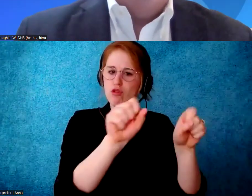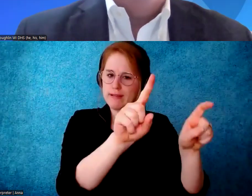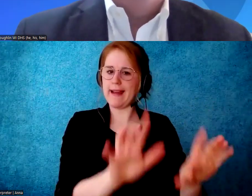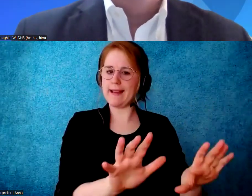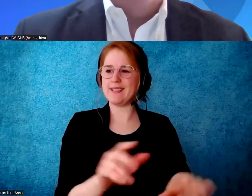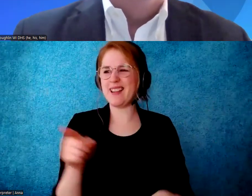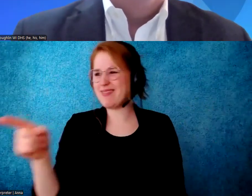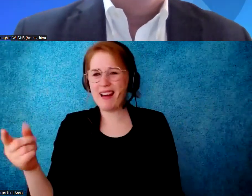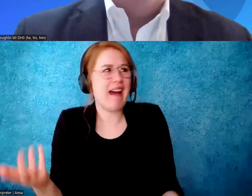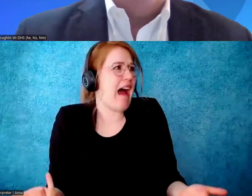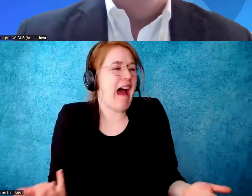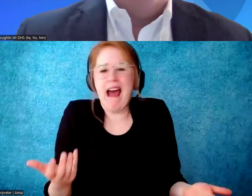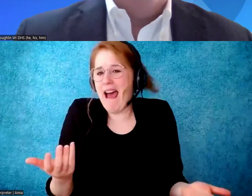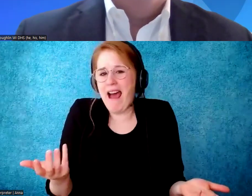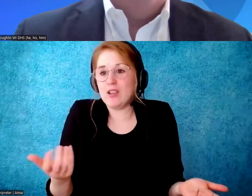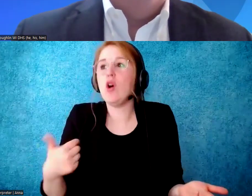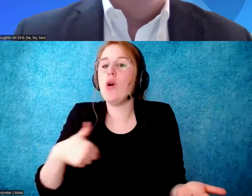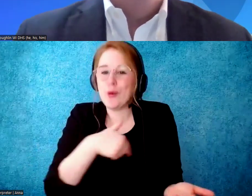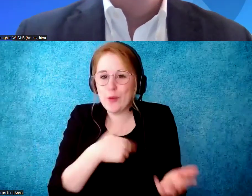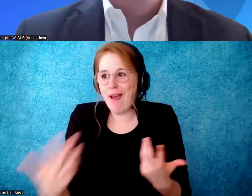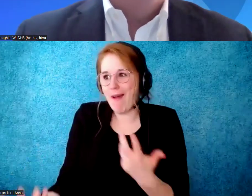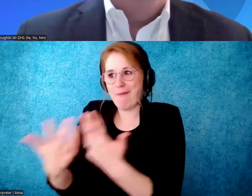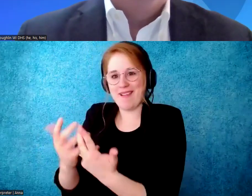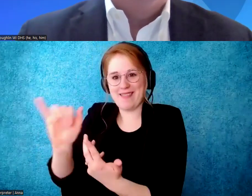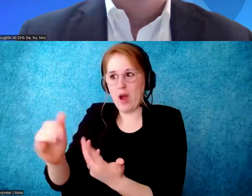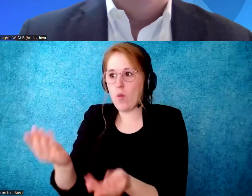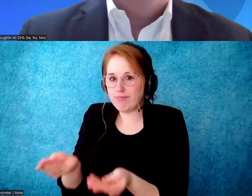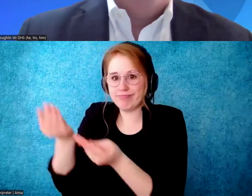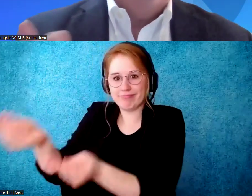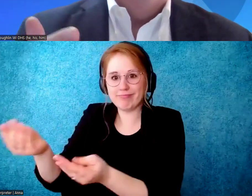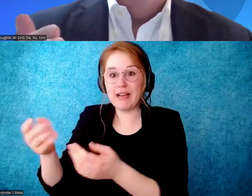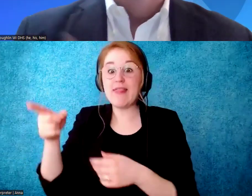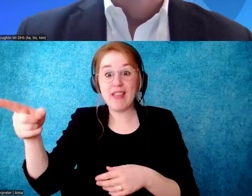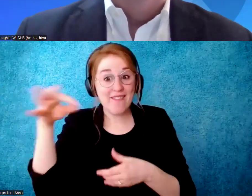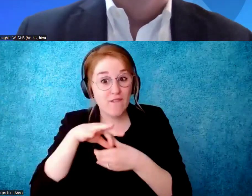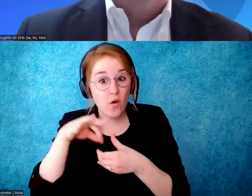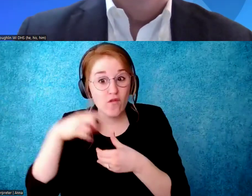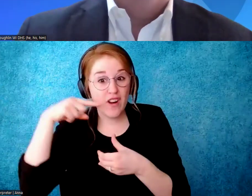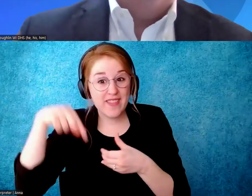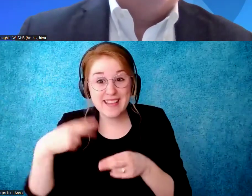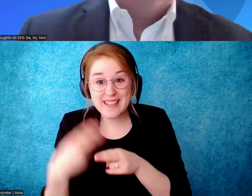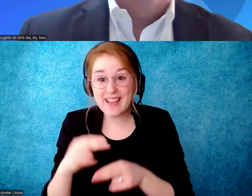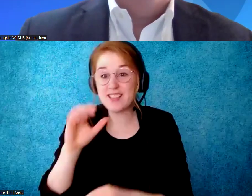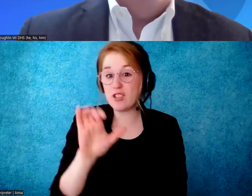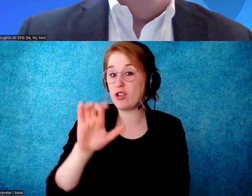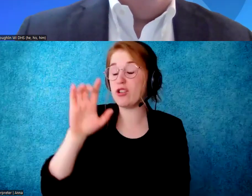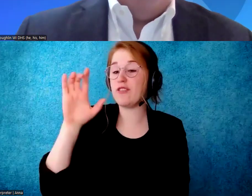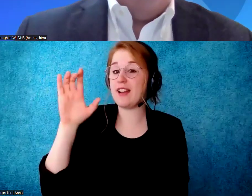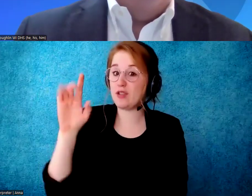And I think that's what we brought to them. They were the ones that voted on our name, certified direct care professional.